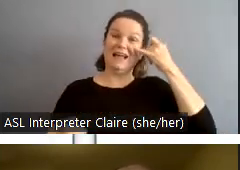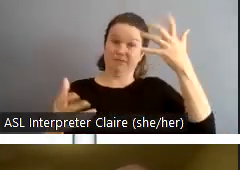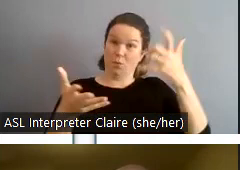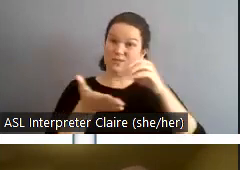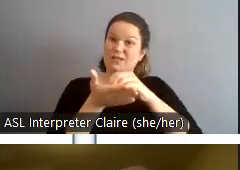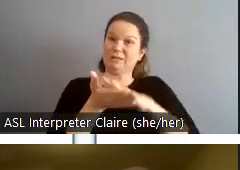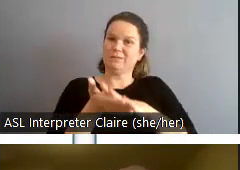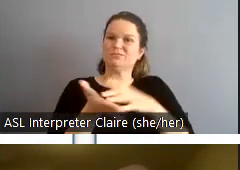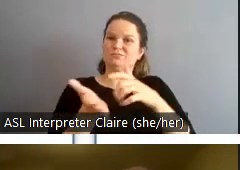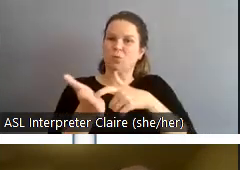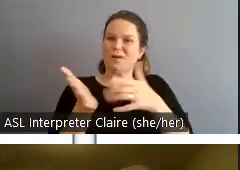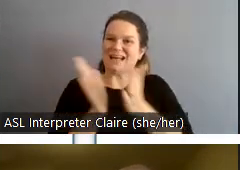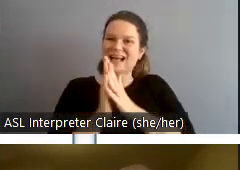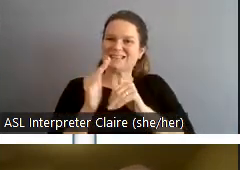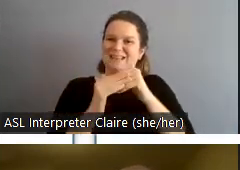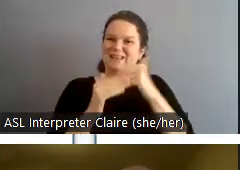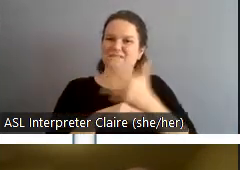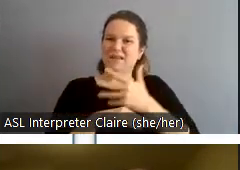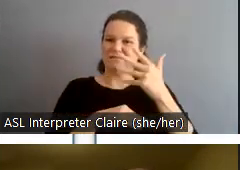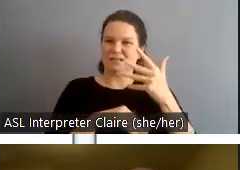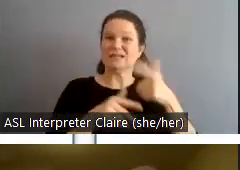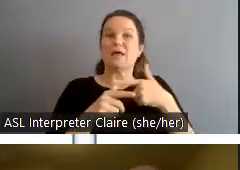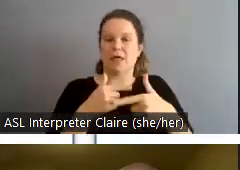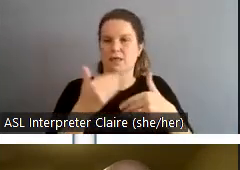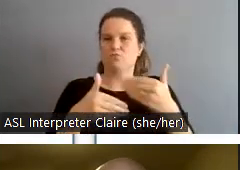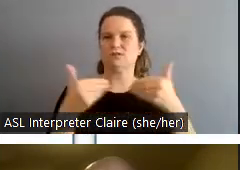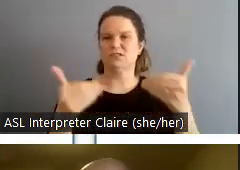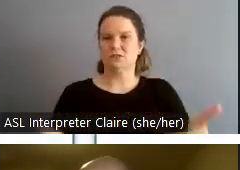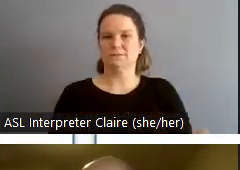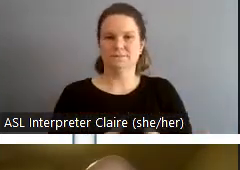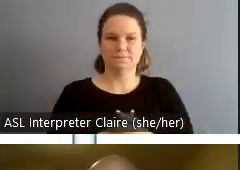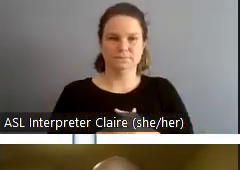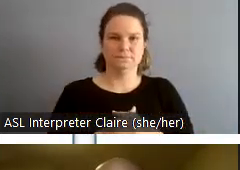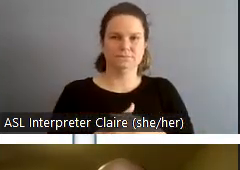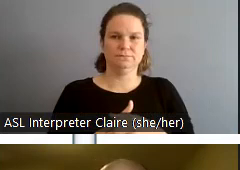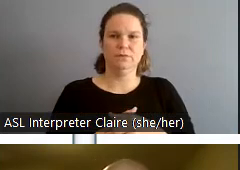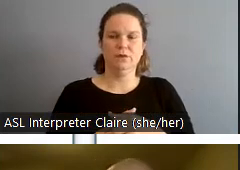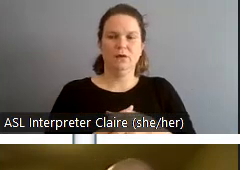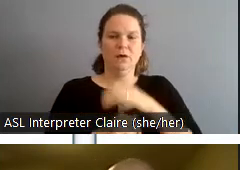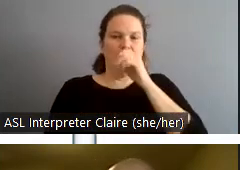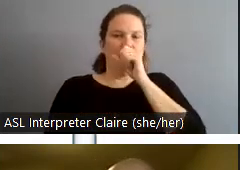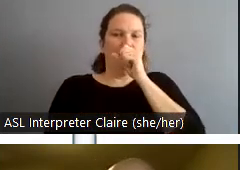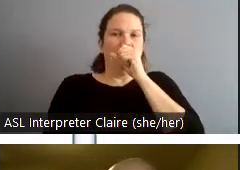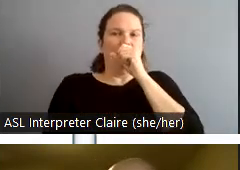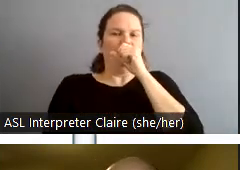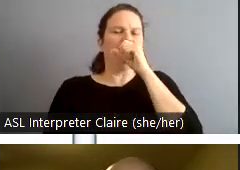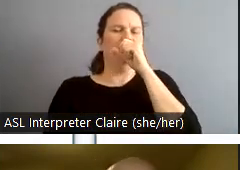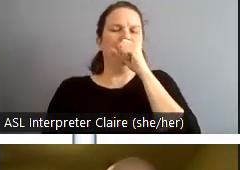make sure that they ask for it and then the process keeps moving forward. Once you've got your medical